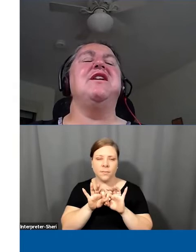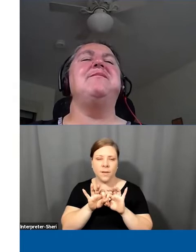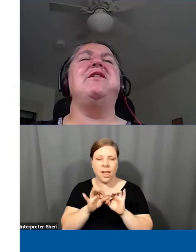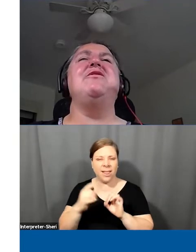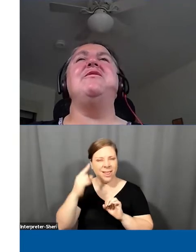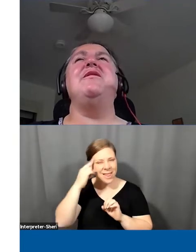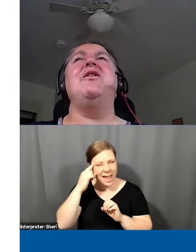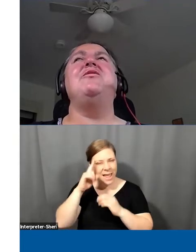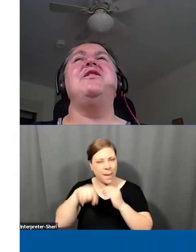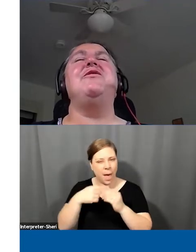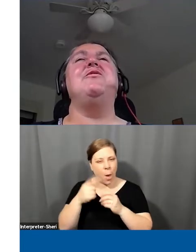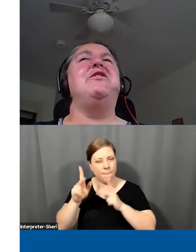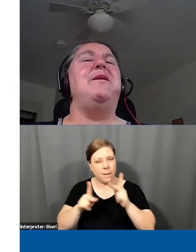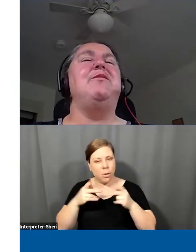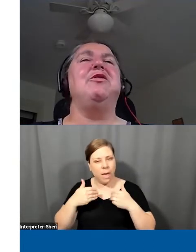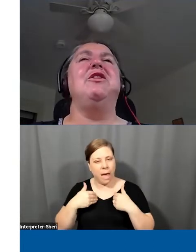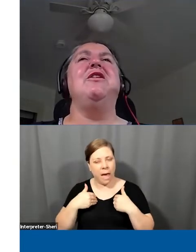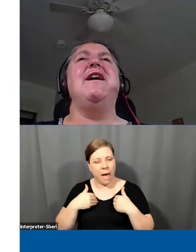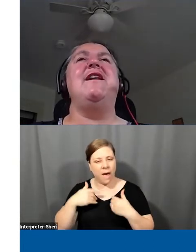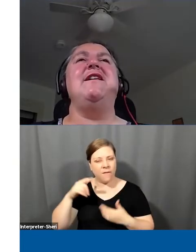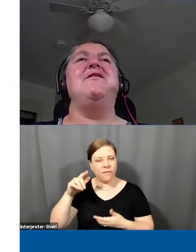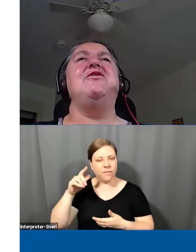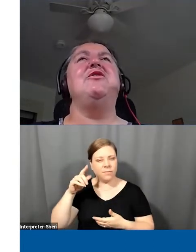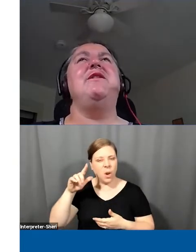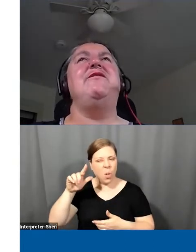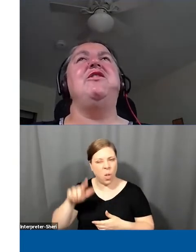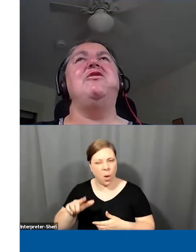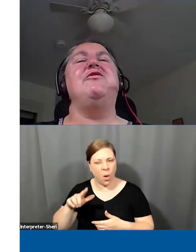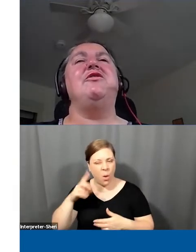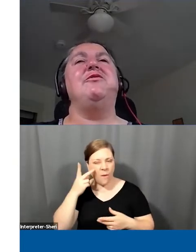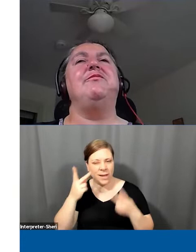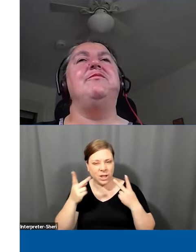Think about different ways people are gonna look at it. If it's gonna reflow for...